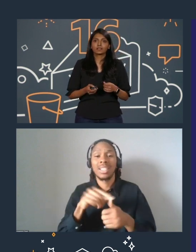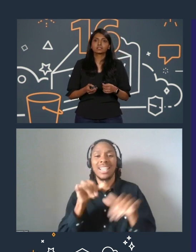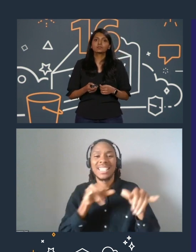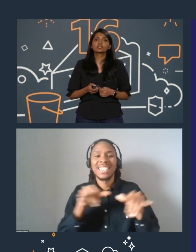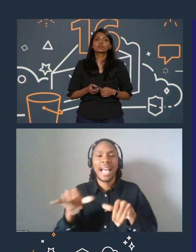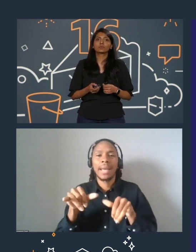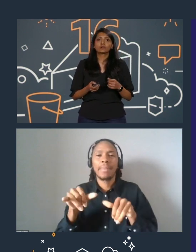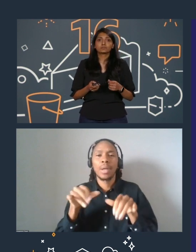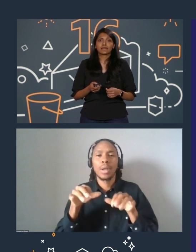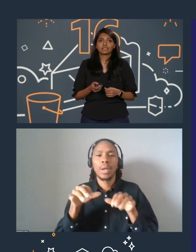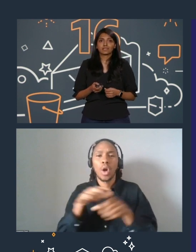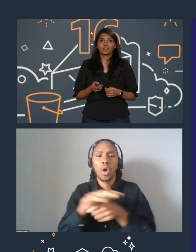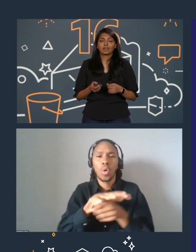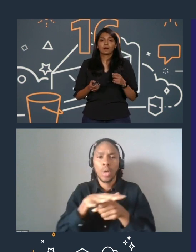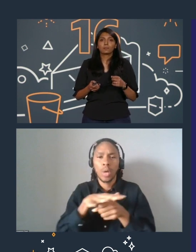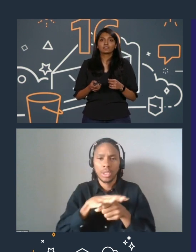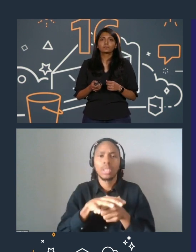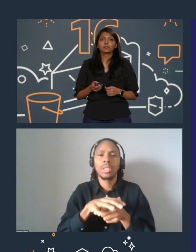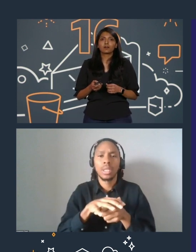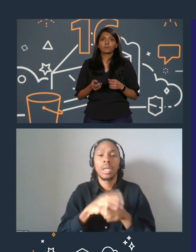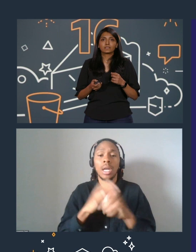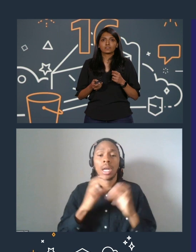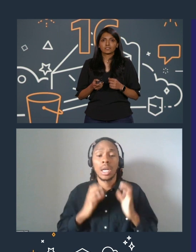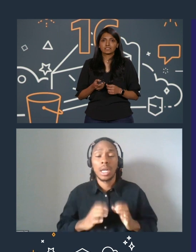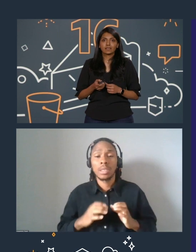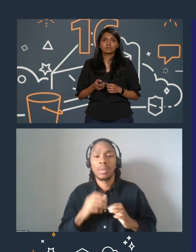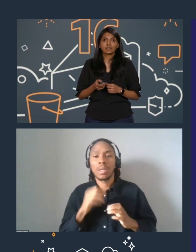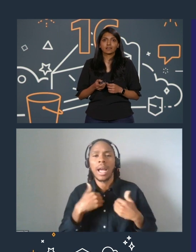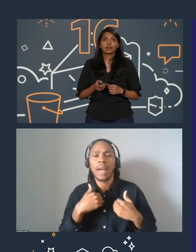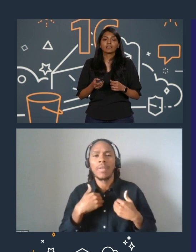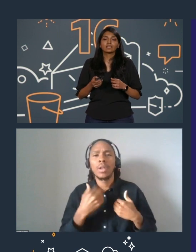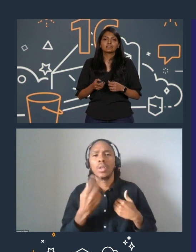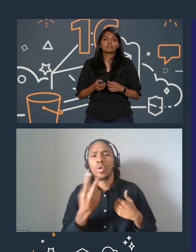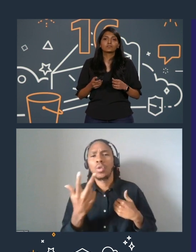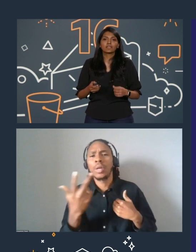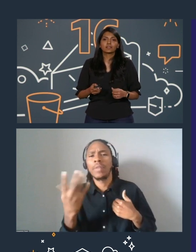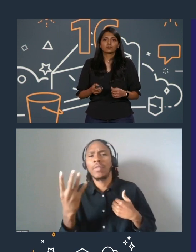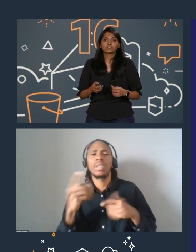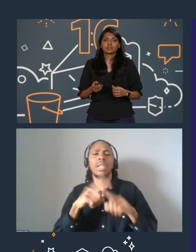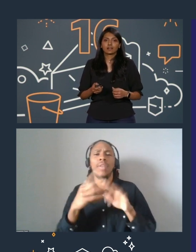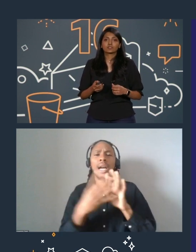Customers who want to maintain multiple copies of the same data in different AWS accounts